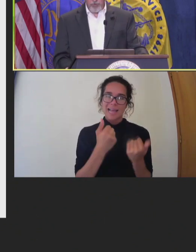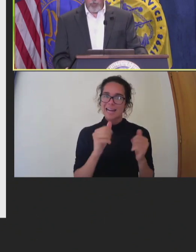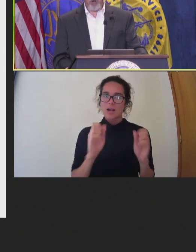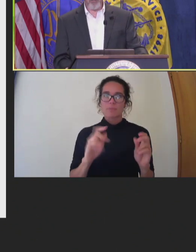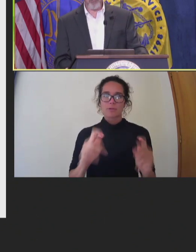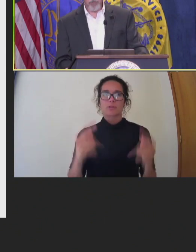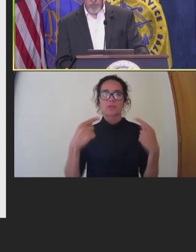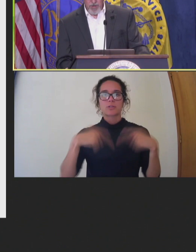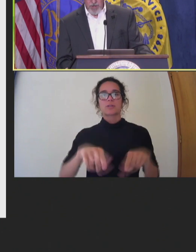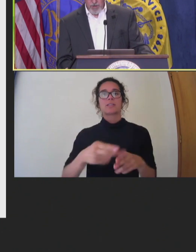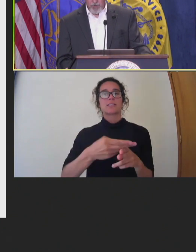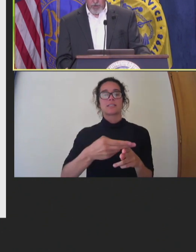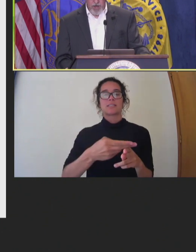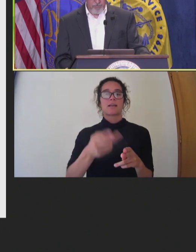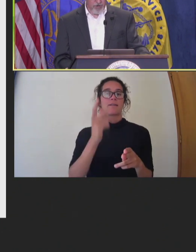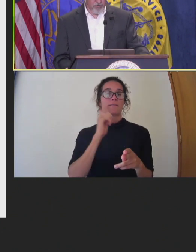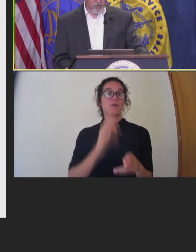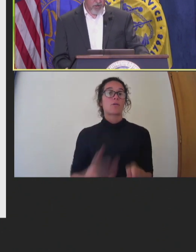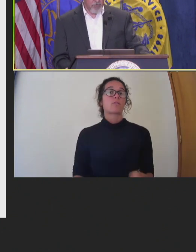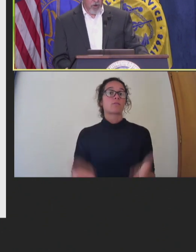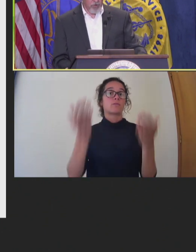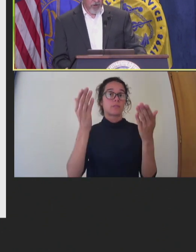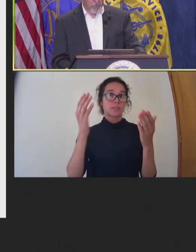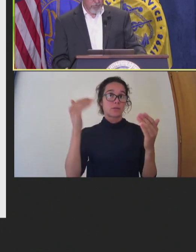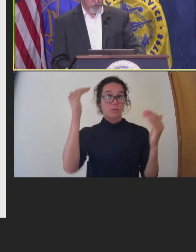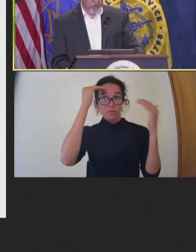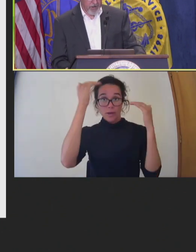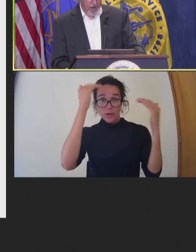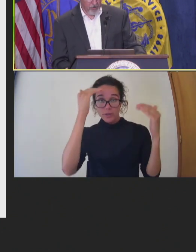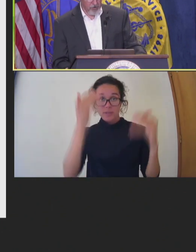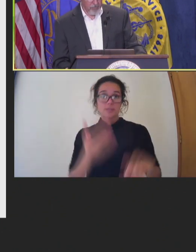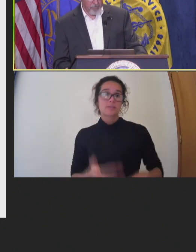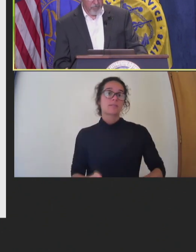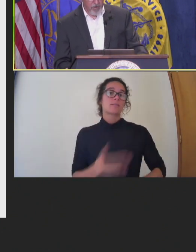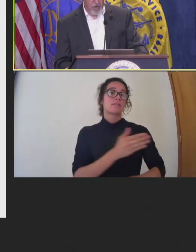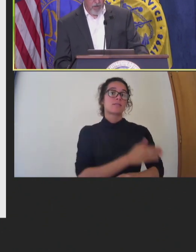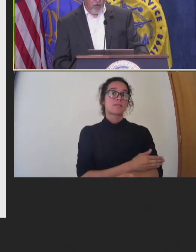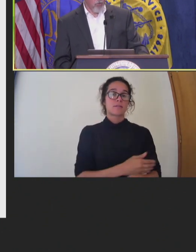awareness and build confidence and motivate people to take action. We